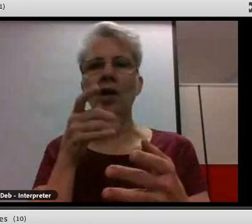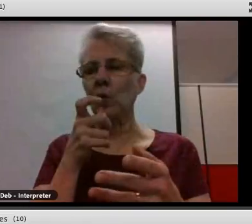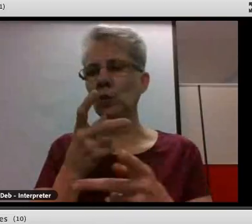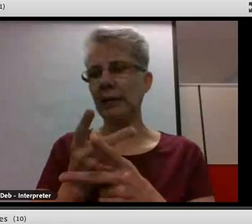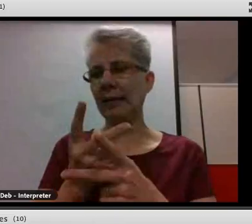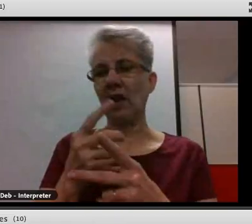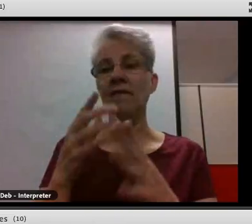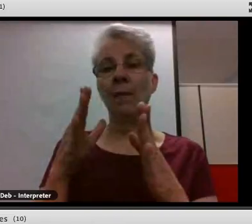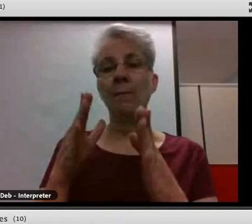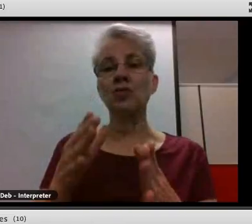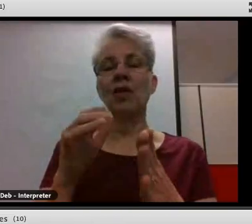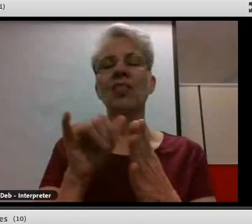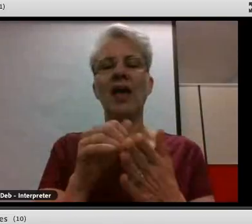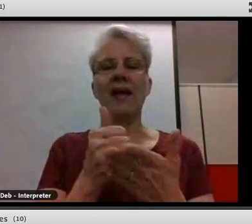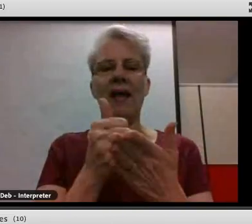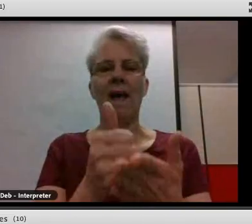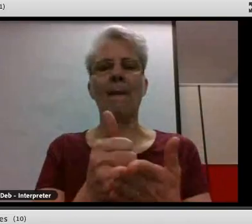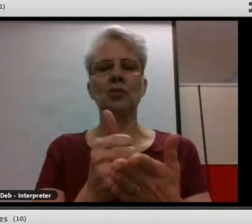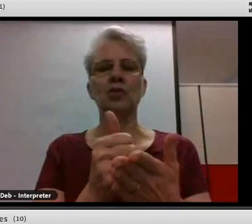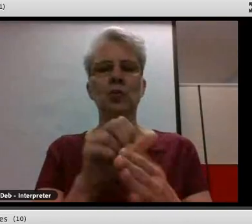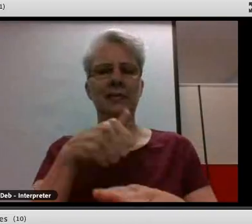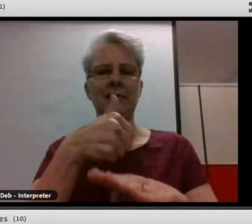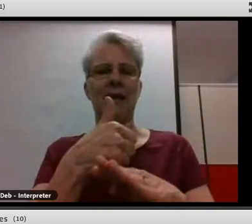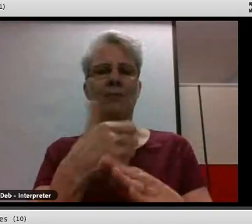that substantially limits one or more major life activities.